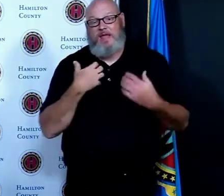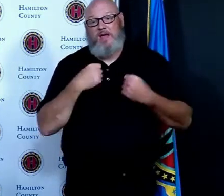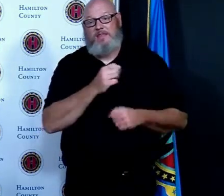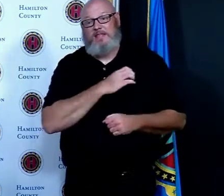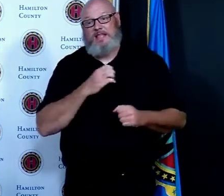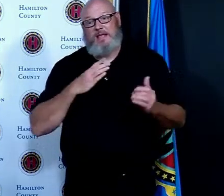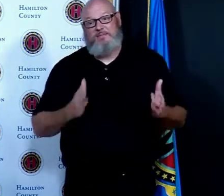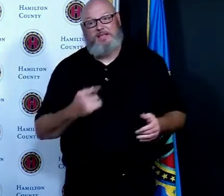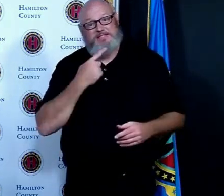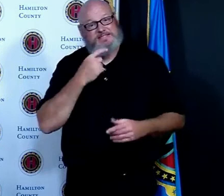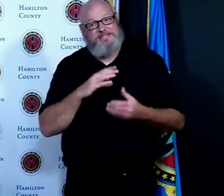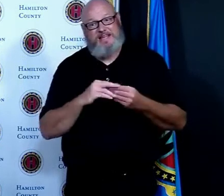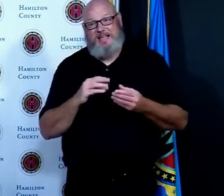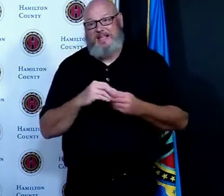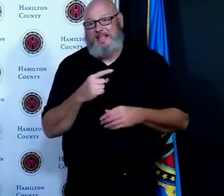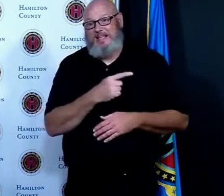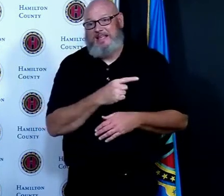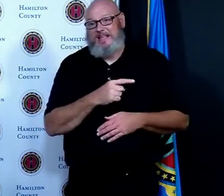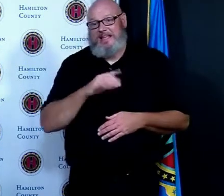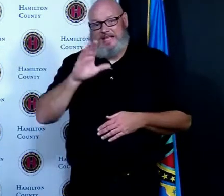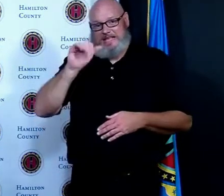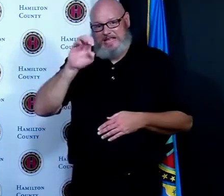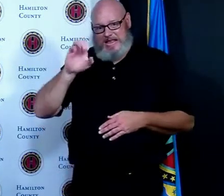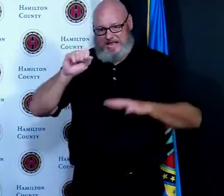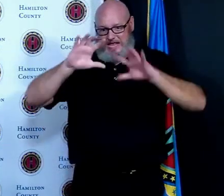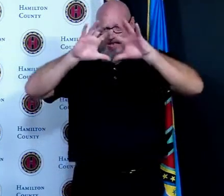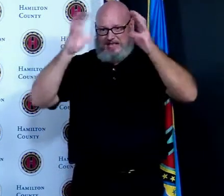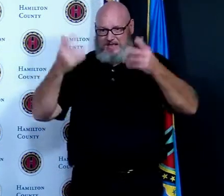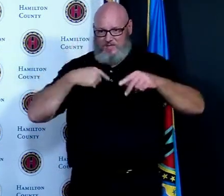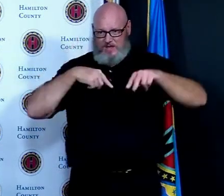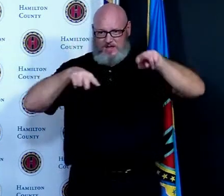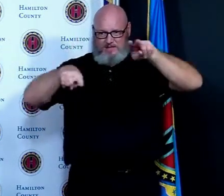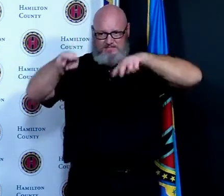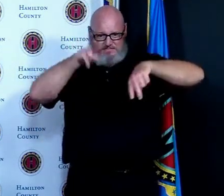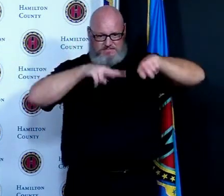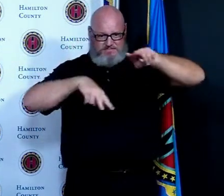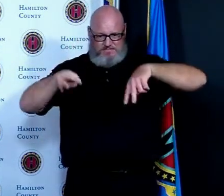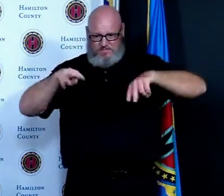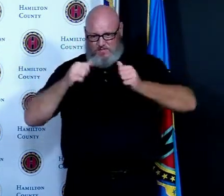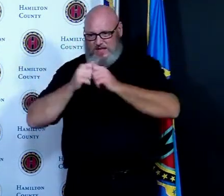of factors involved including testing but the real evidence of the burden of the disease in